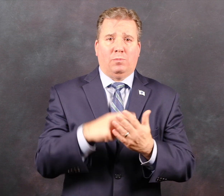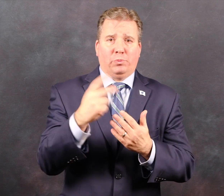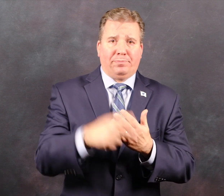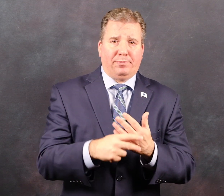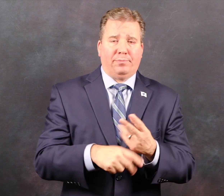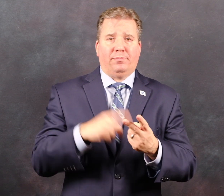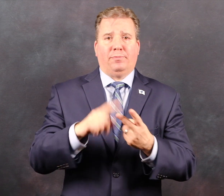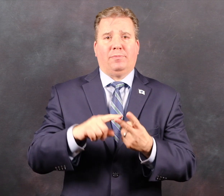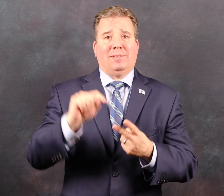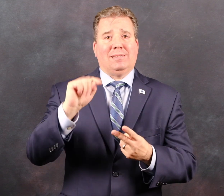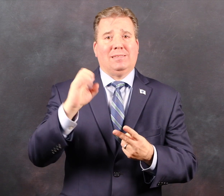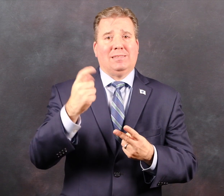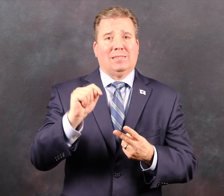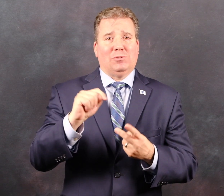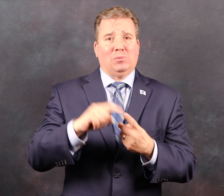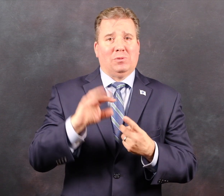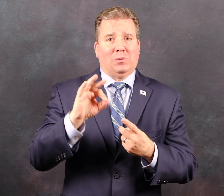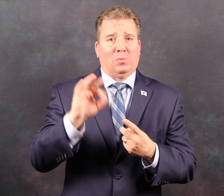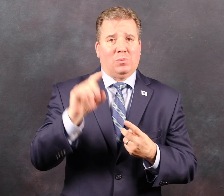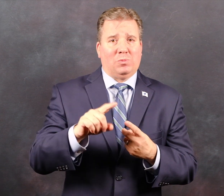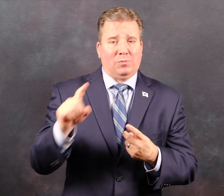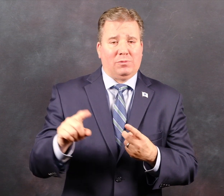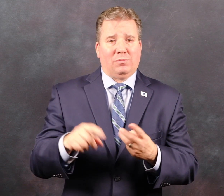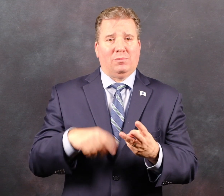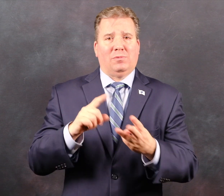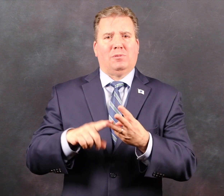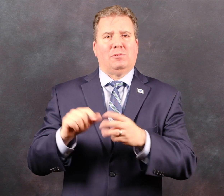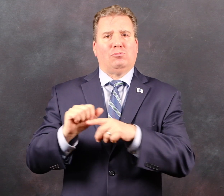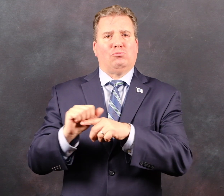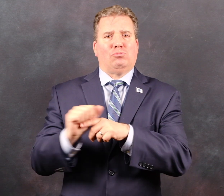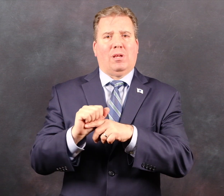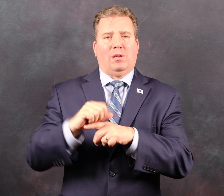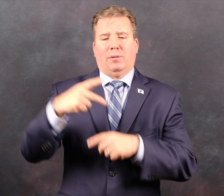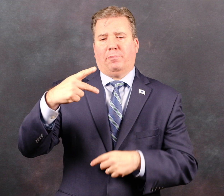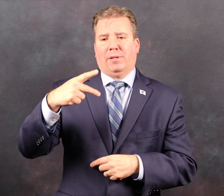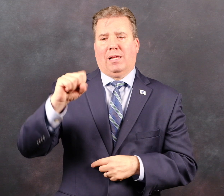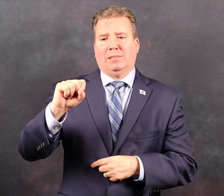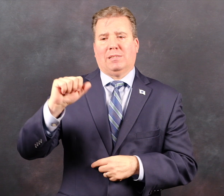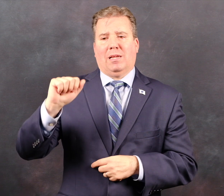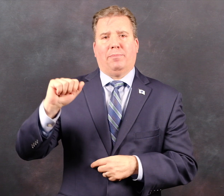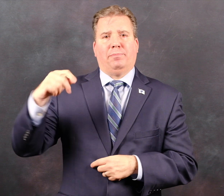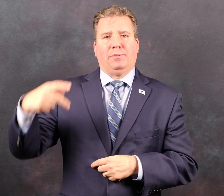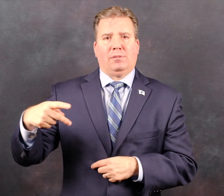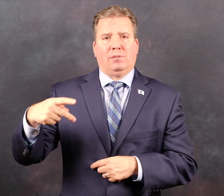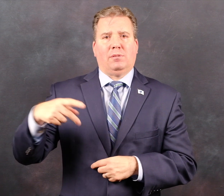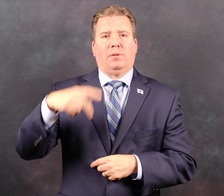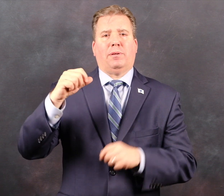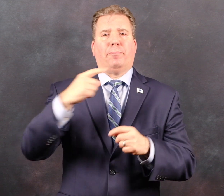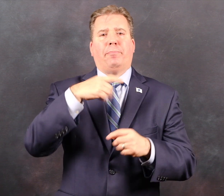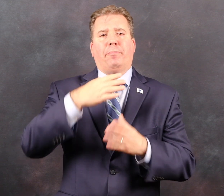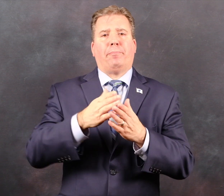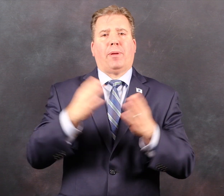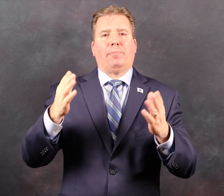equipment distribution program, text-to-911 service, and trainings to Public Safety Answering